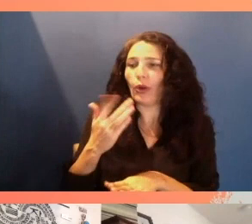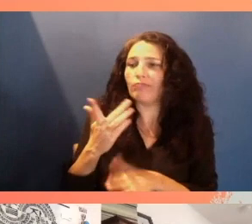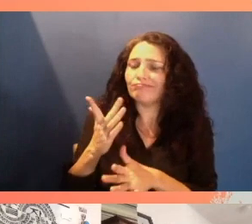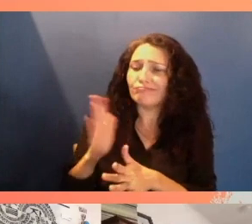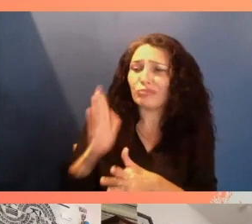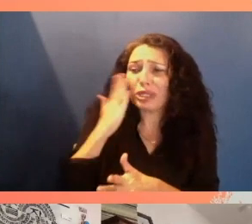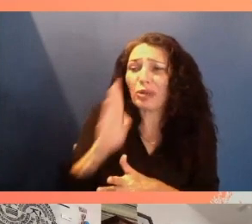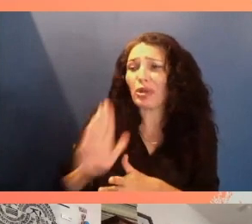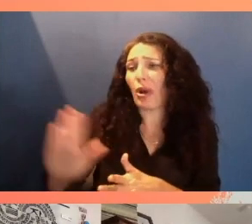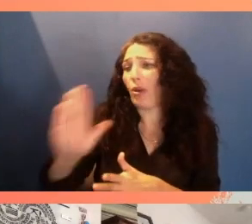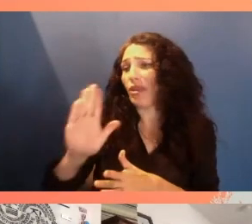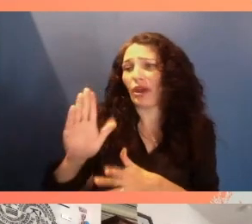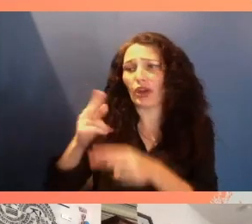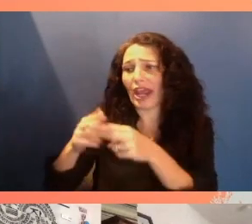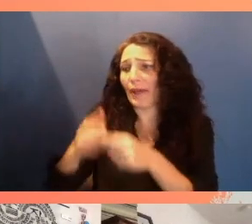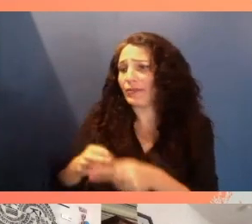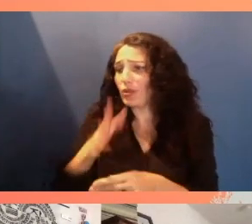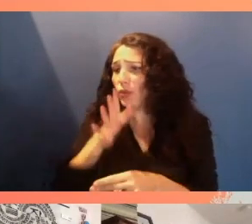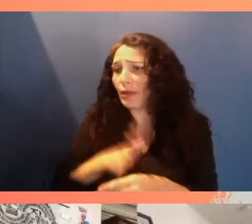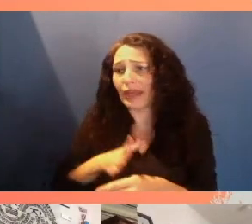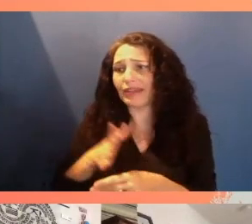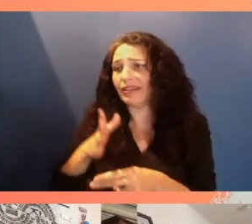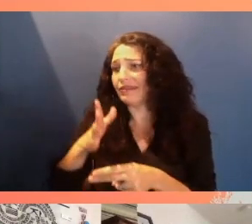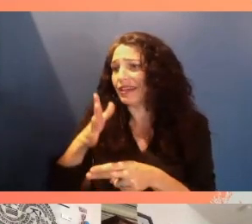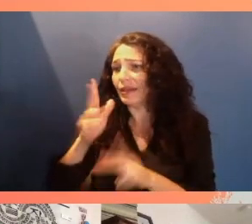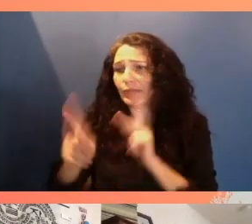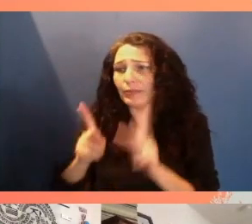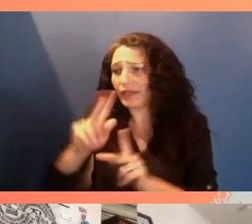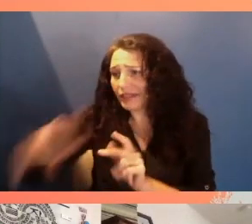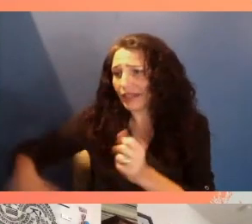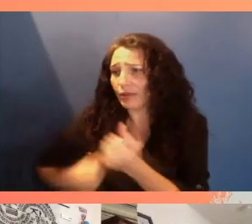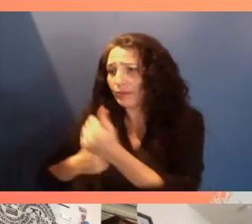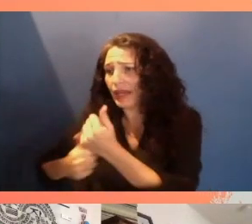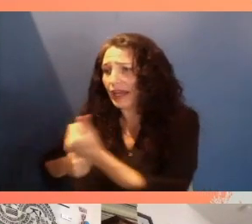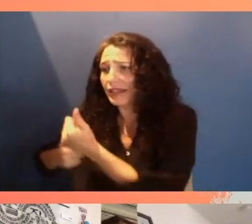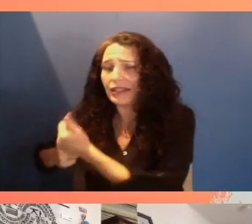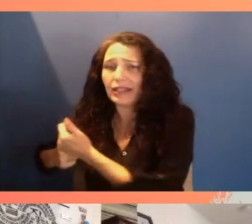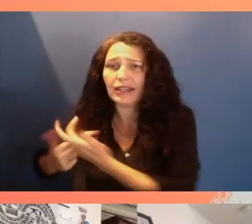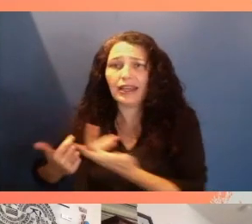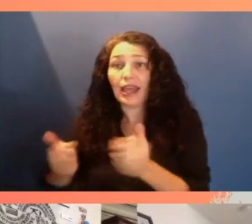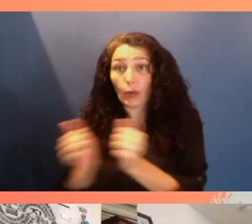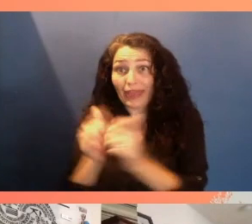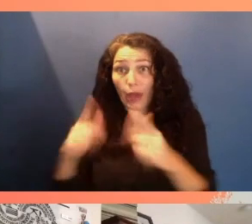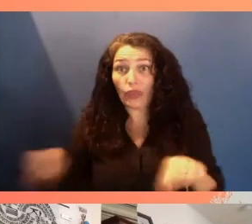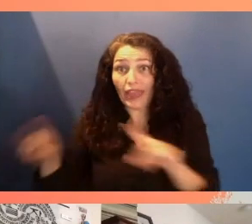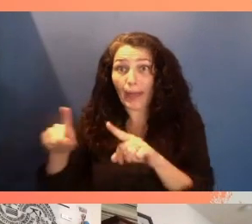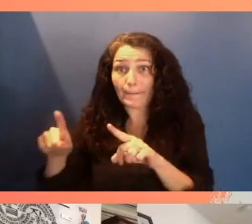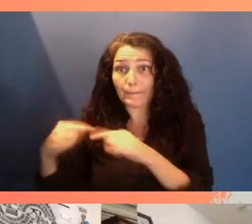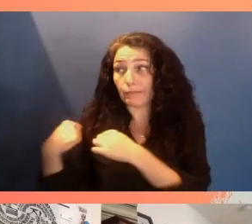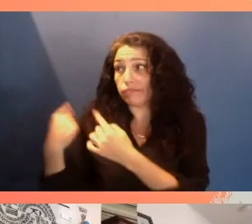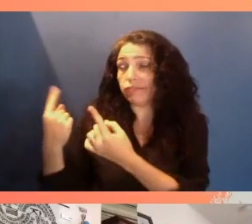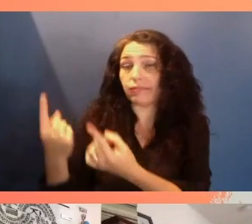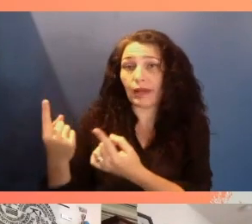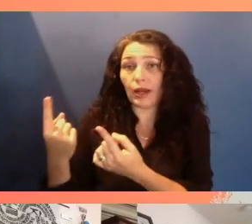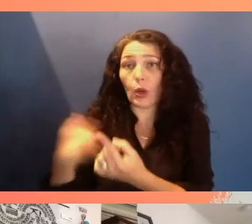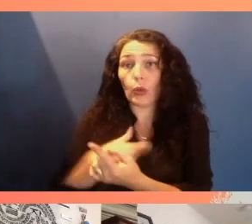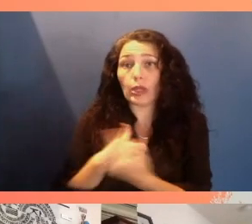but without them, we'd have nothing. So that was who we were trying to sort of eliminate as well as the candidates who are obviously